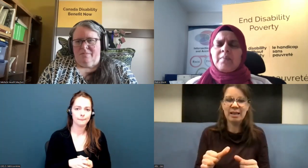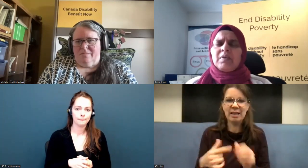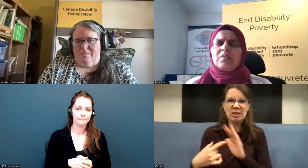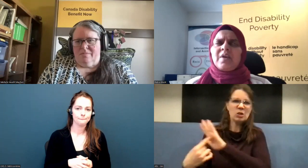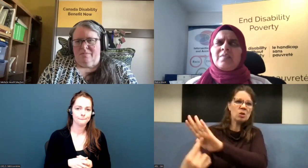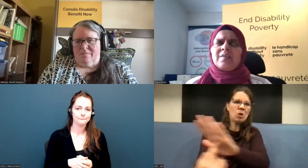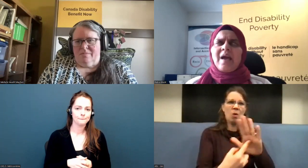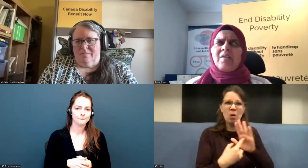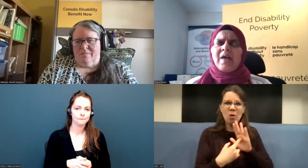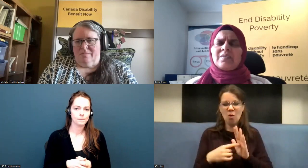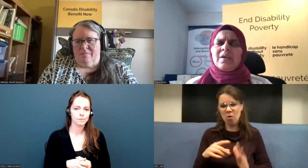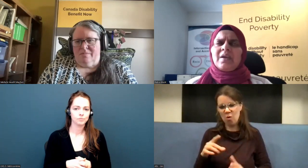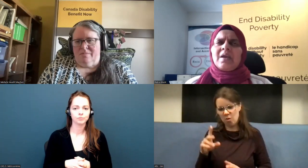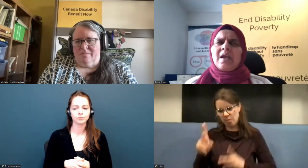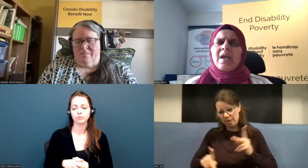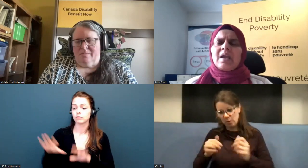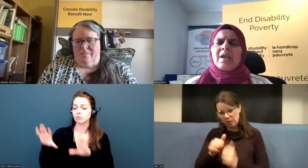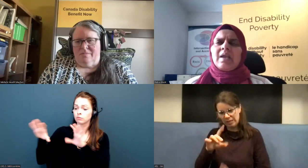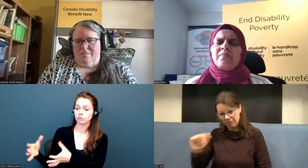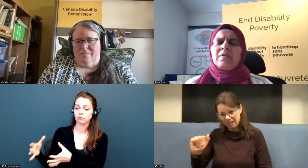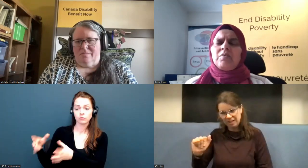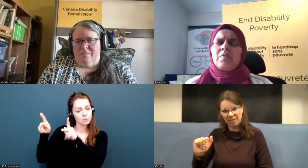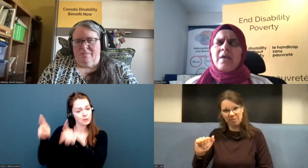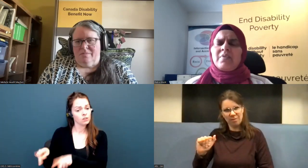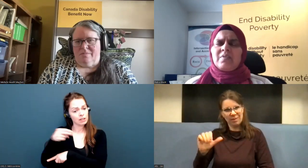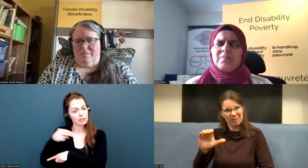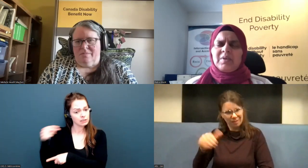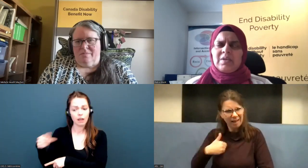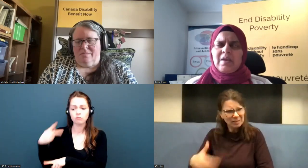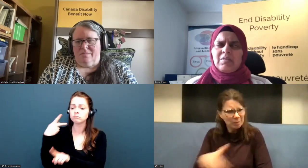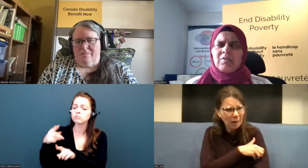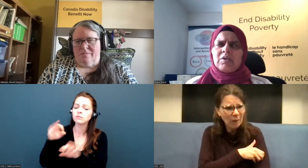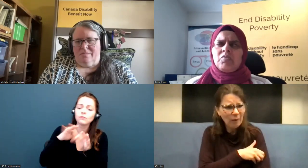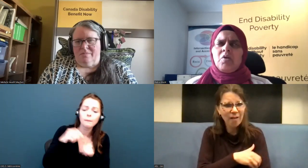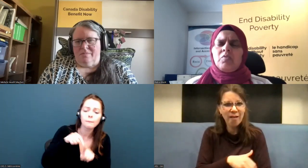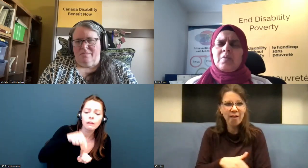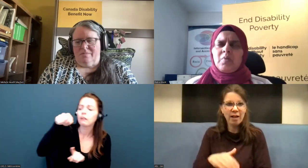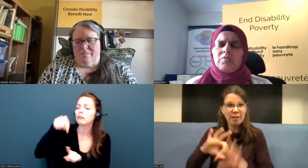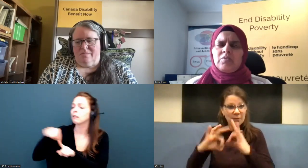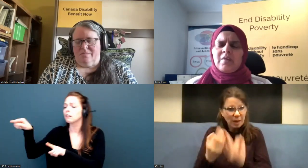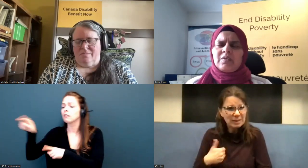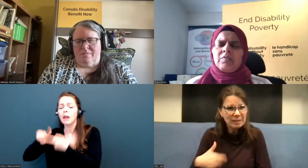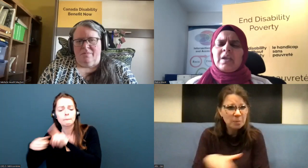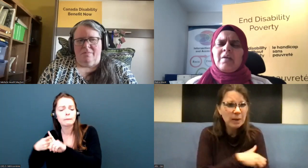FRIENDS, AND ALLIES. IF YOU DON'T HAVE A DISABILITY OUT THERE, YOU KNOW SOMEONE WHO DOES, YOU CARE ABOUT